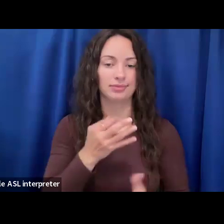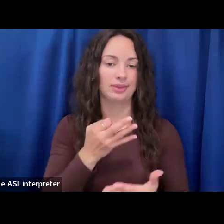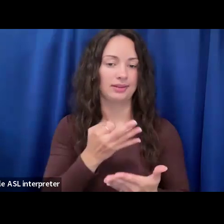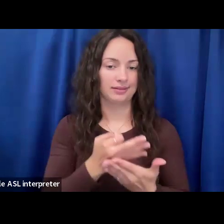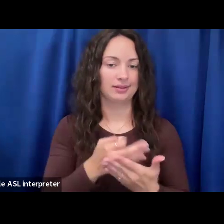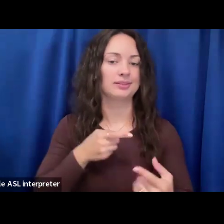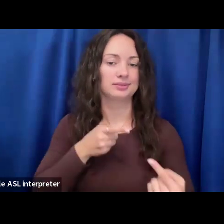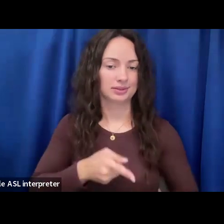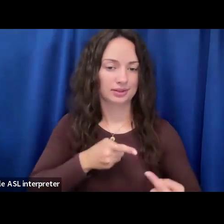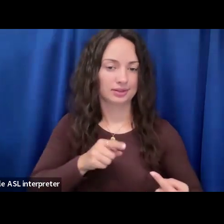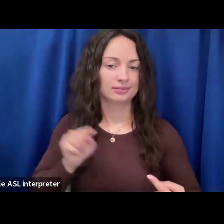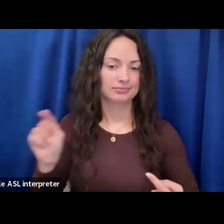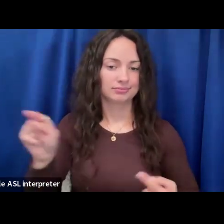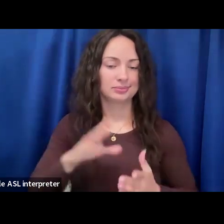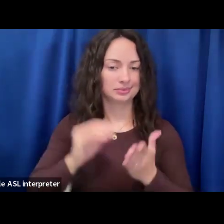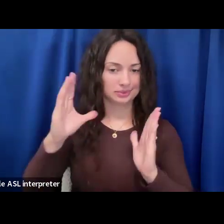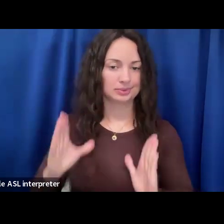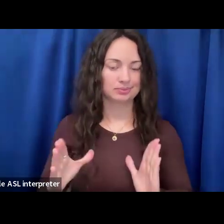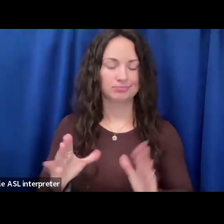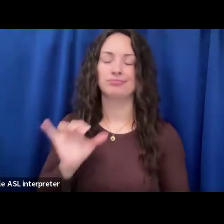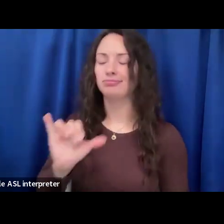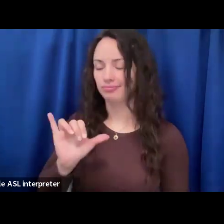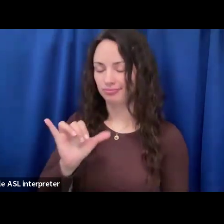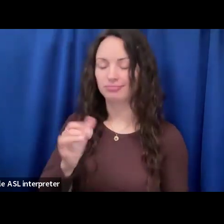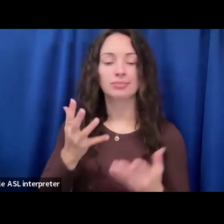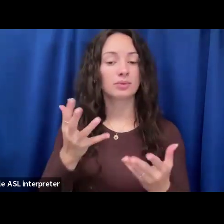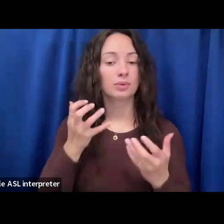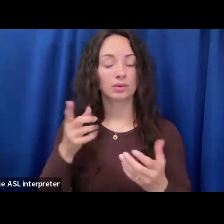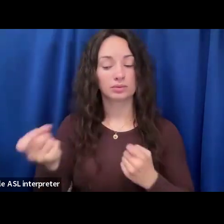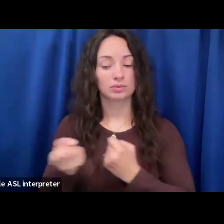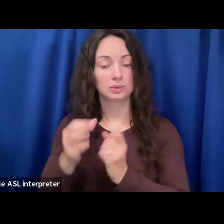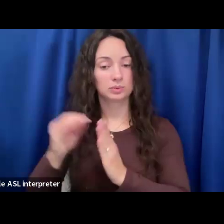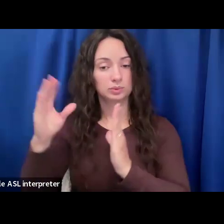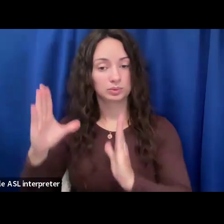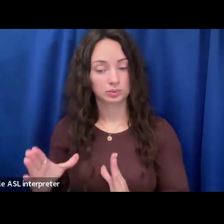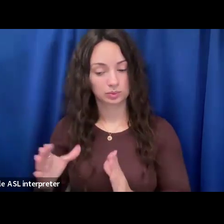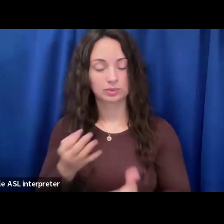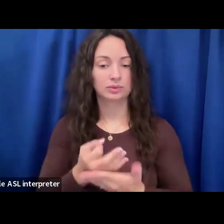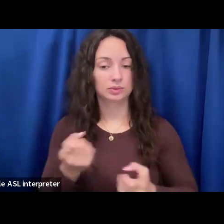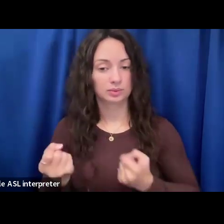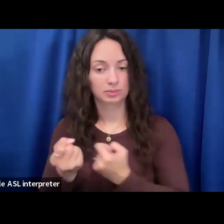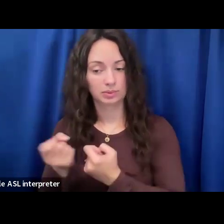that is always [can't understand], supporting to complete their education is supported.